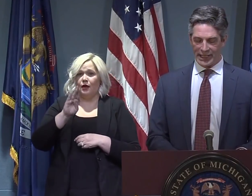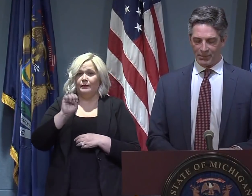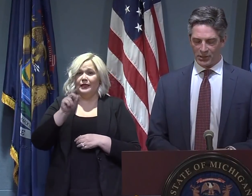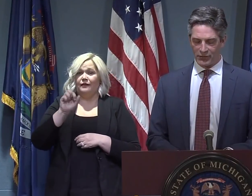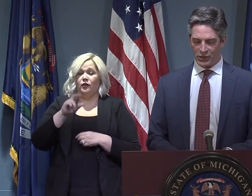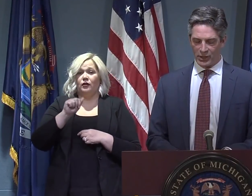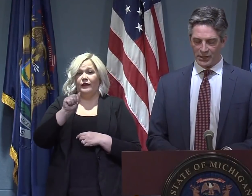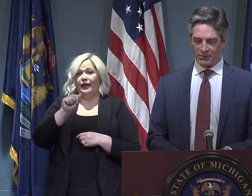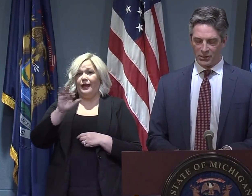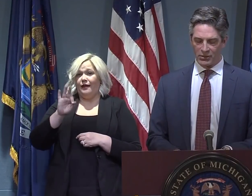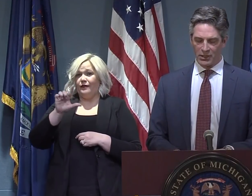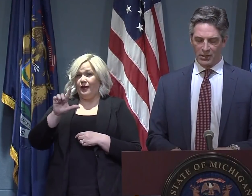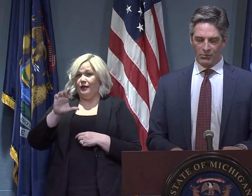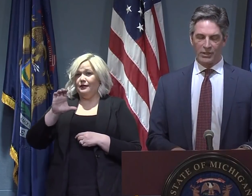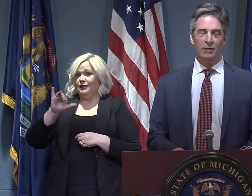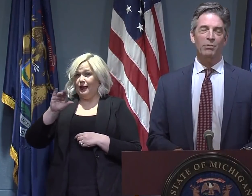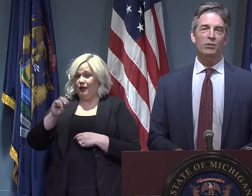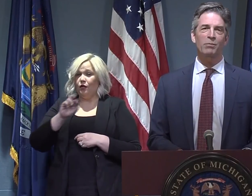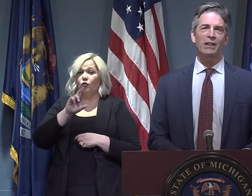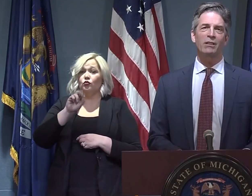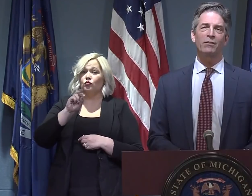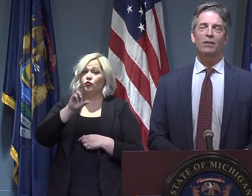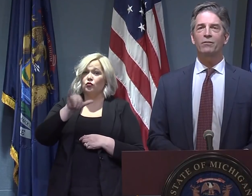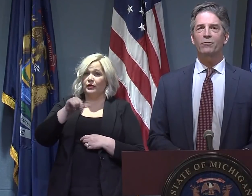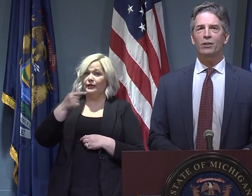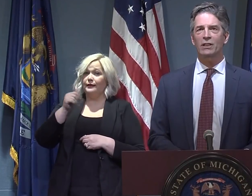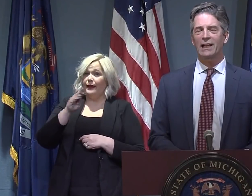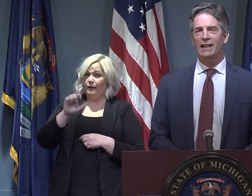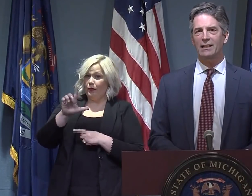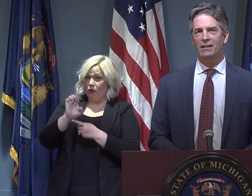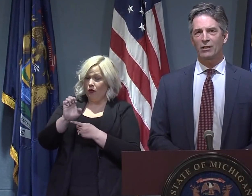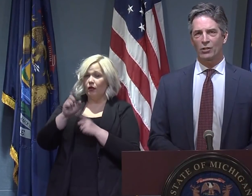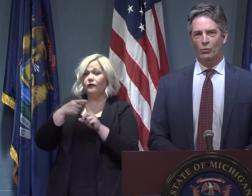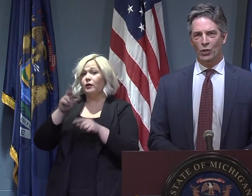STATES.